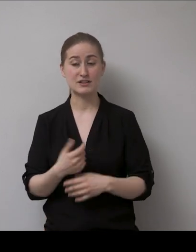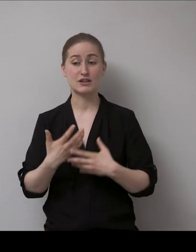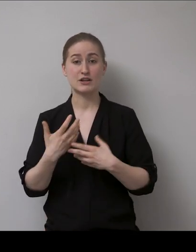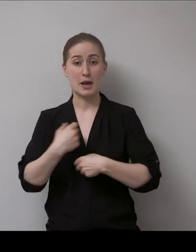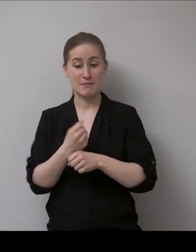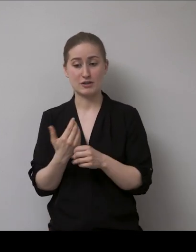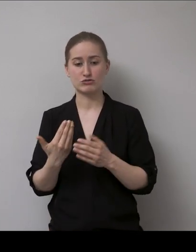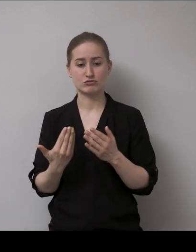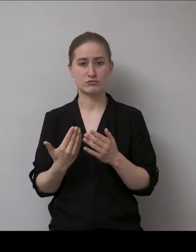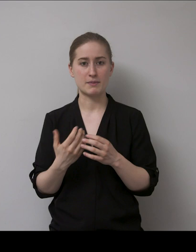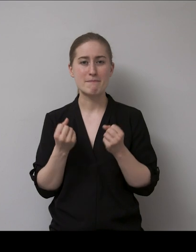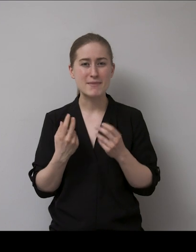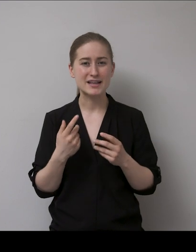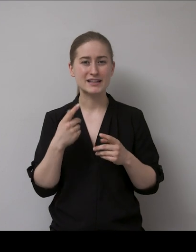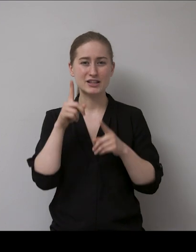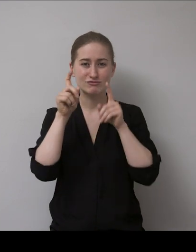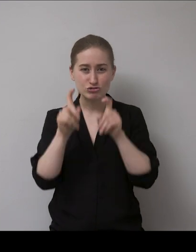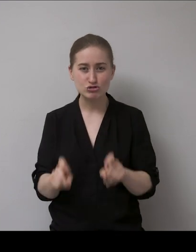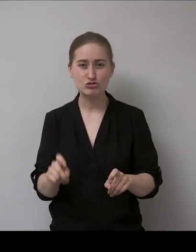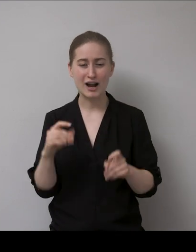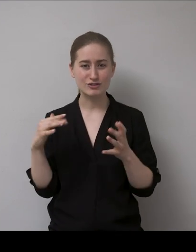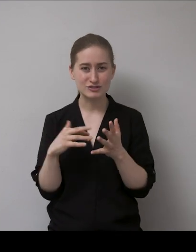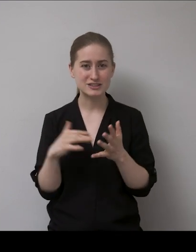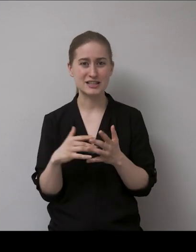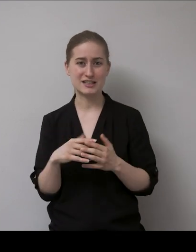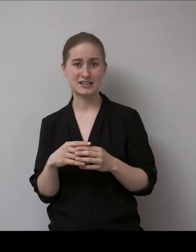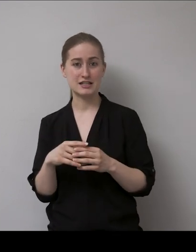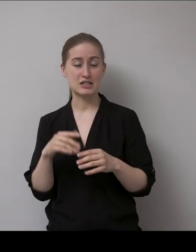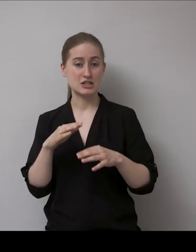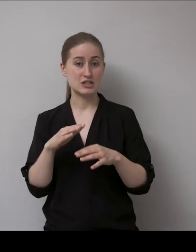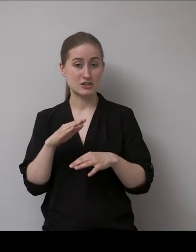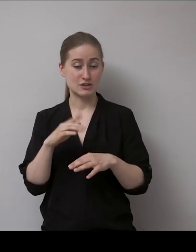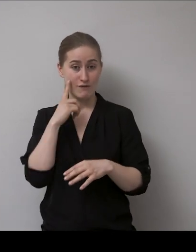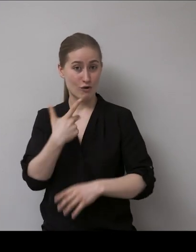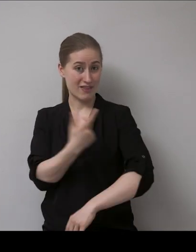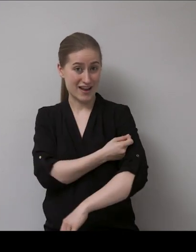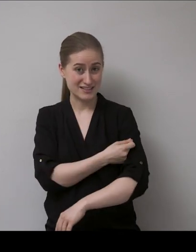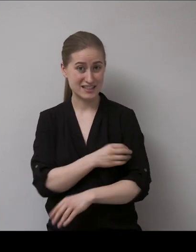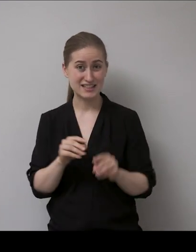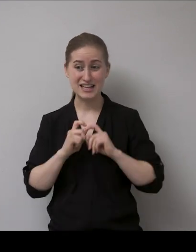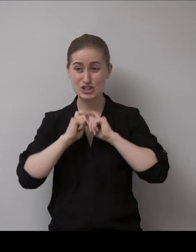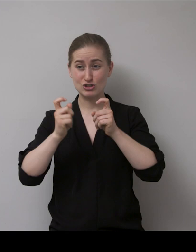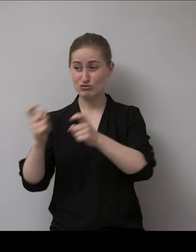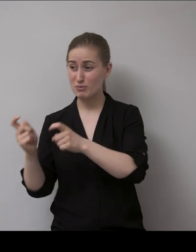and manufactured and distributed these vaccines on a global scale. In my field,